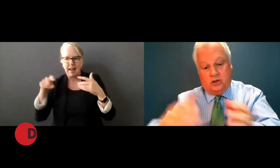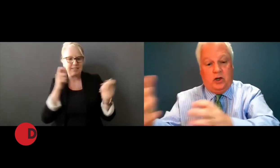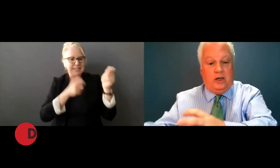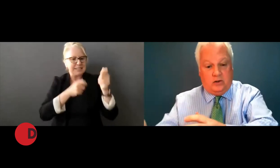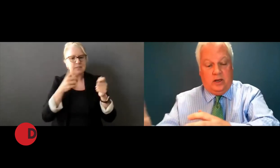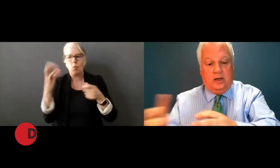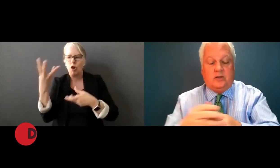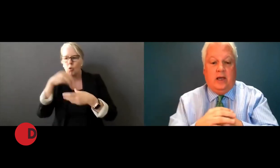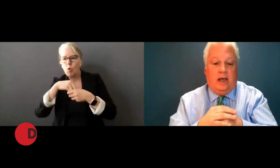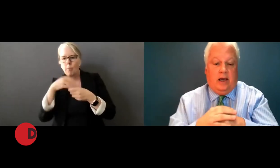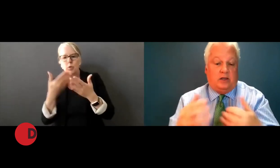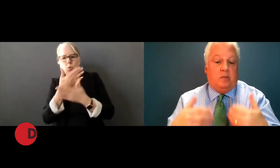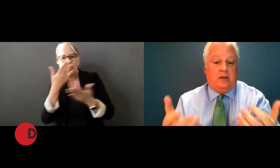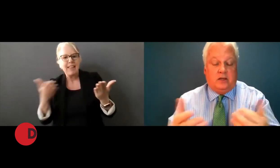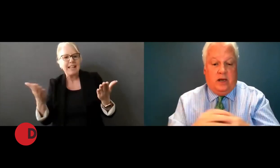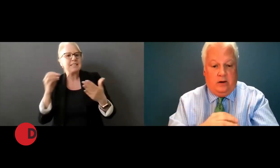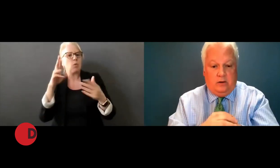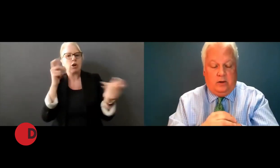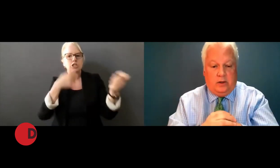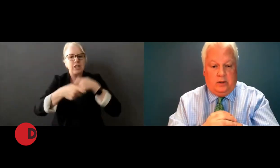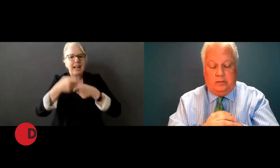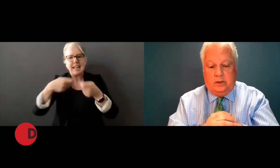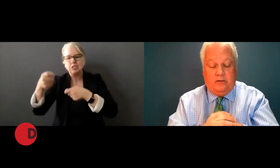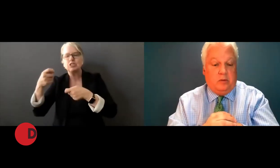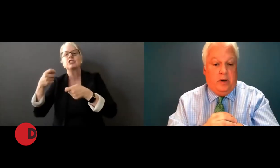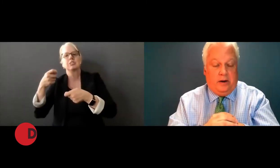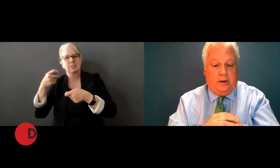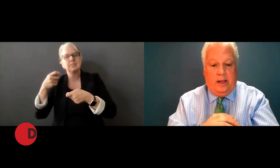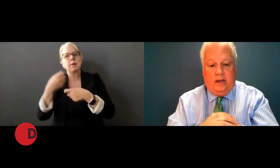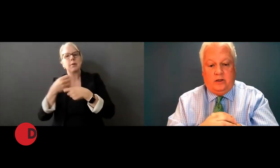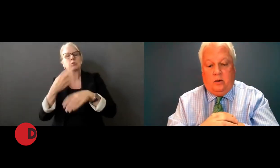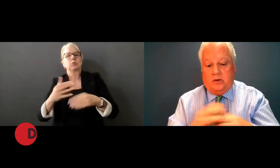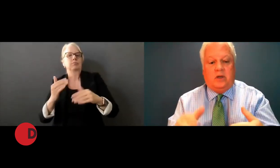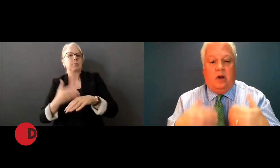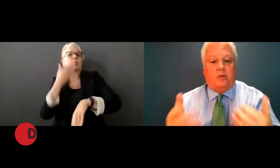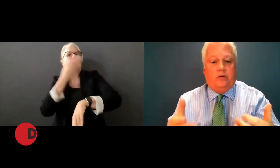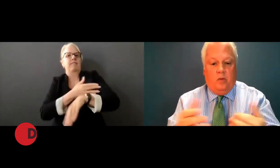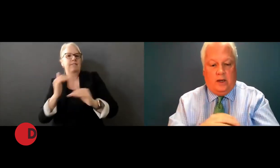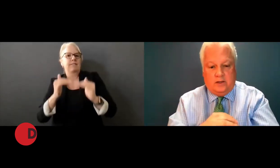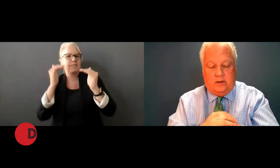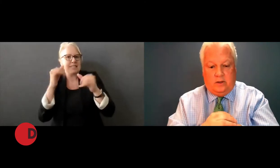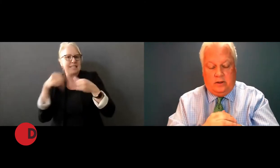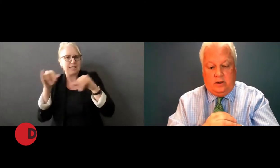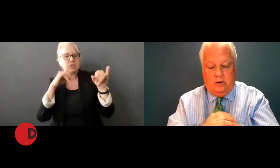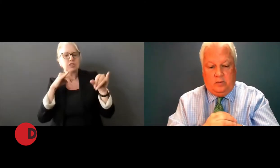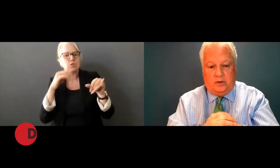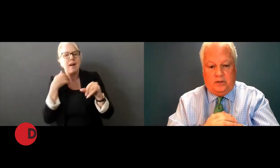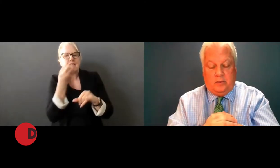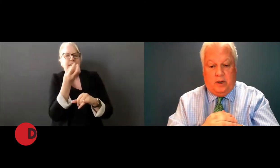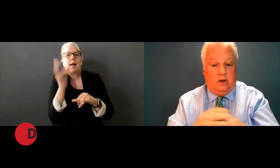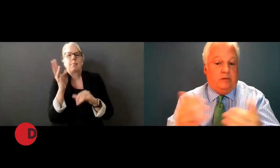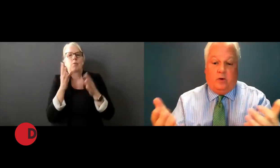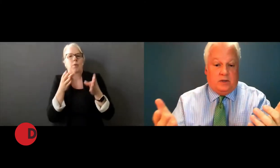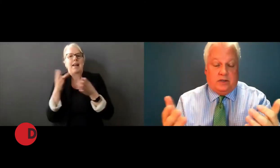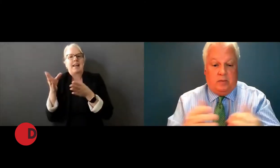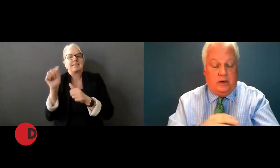incorporated or changed to improve the standards. We have a few ways to be involved that I mentioned.